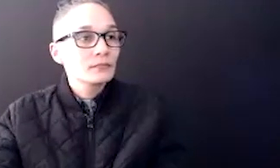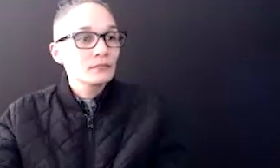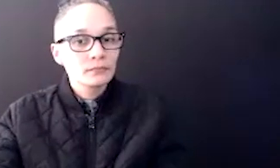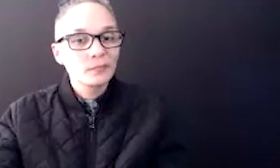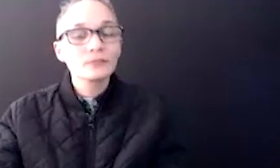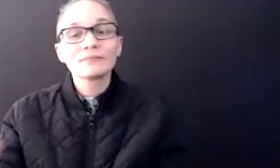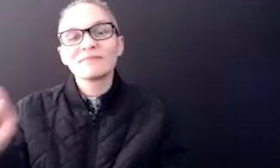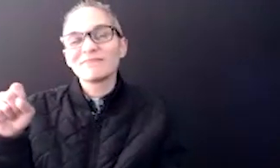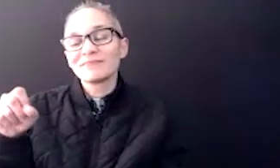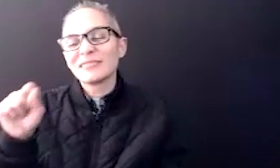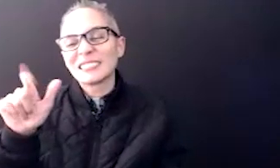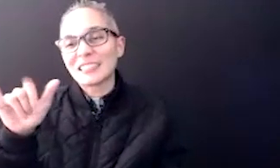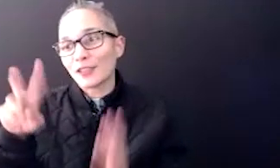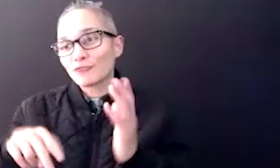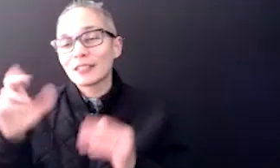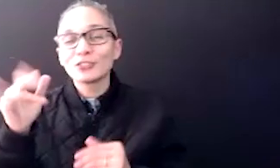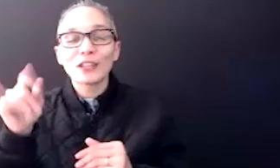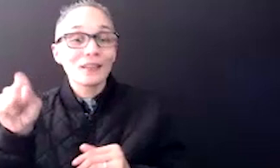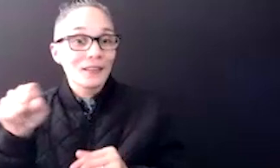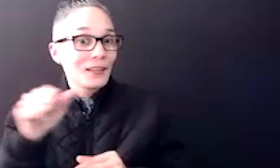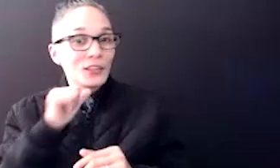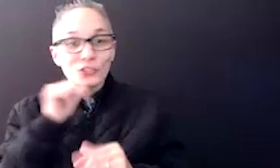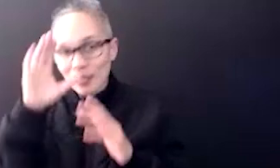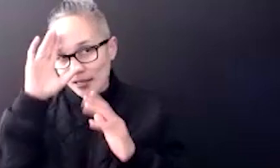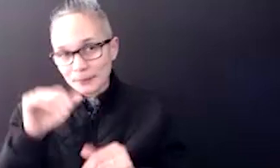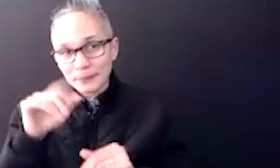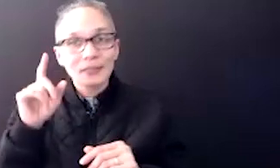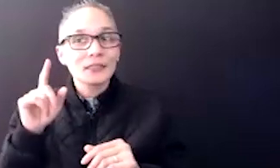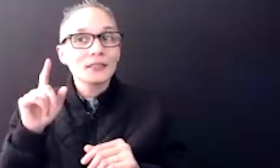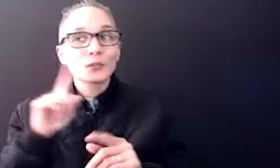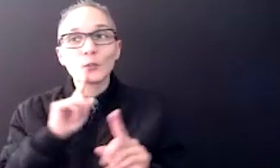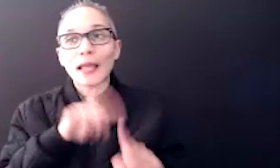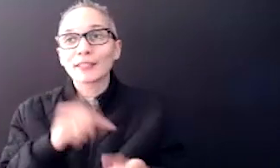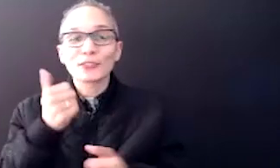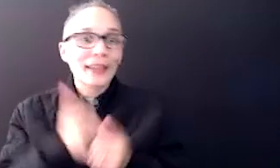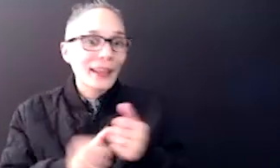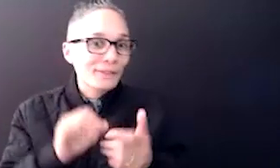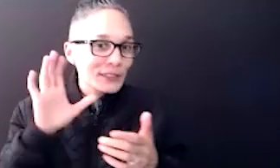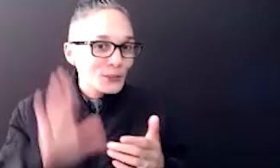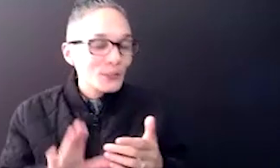Yeah, you're definitely not expected to answer every student in the discussion.